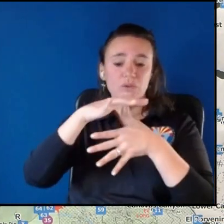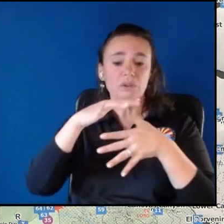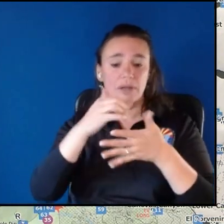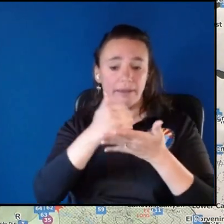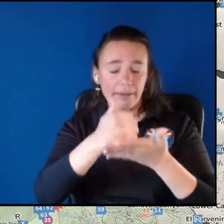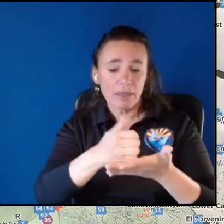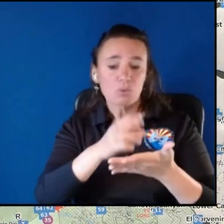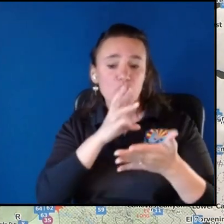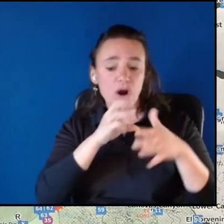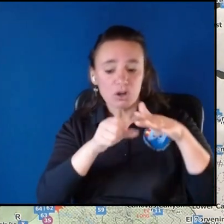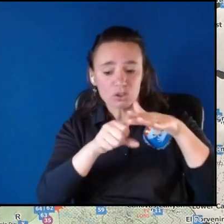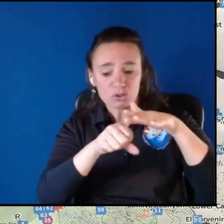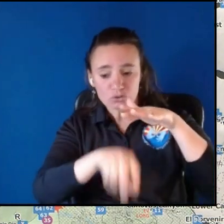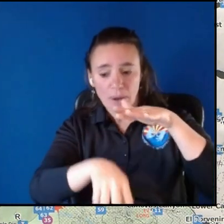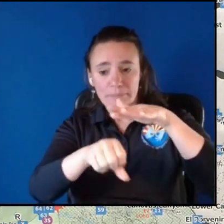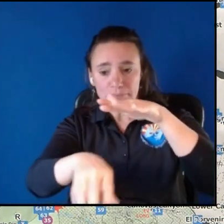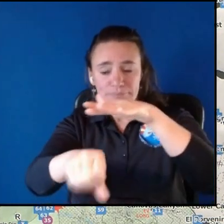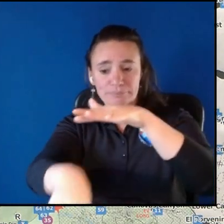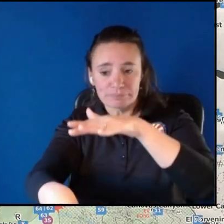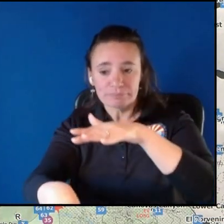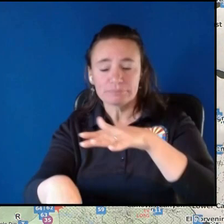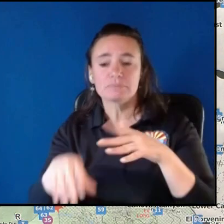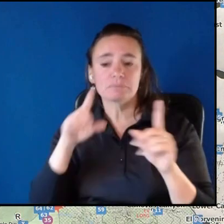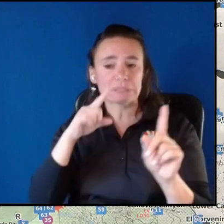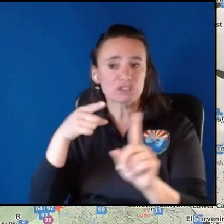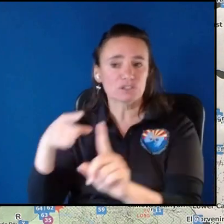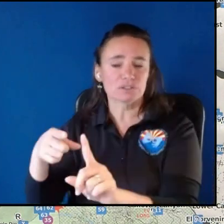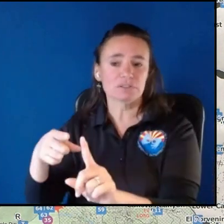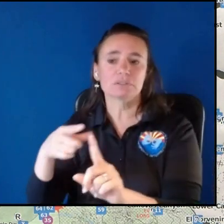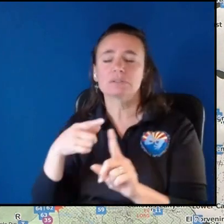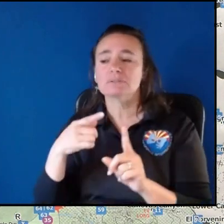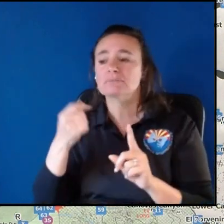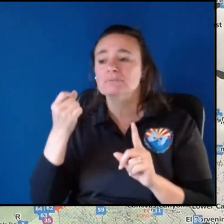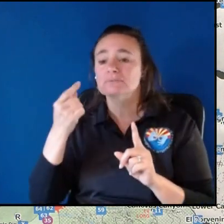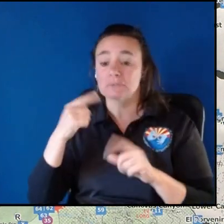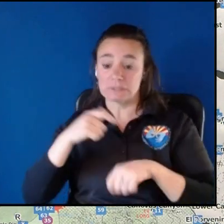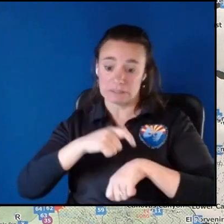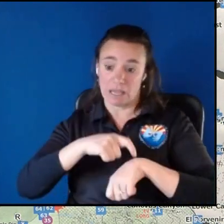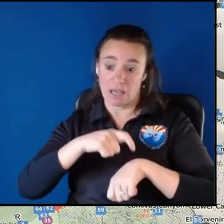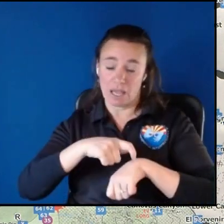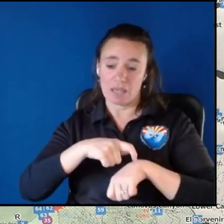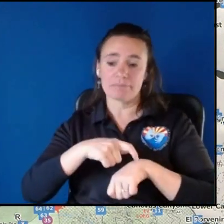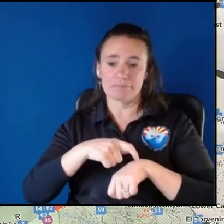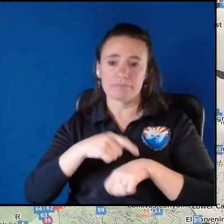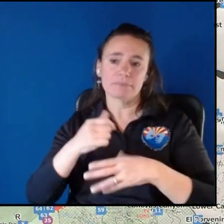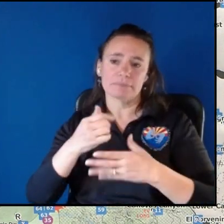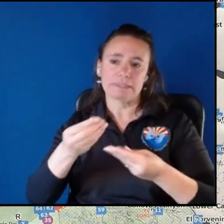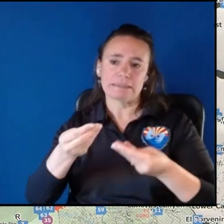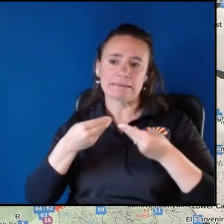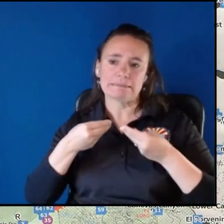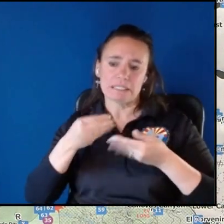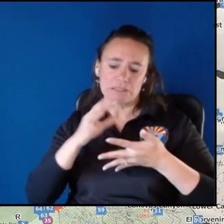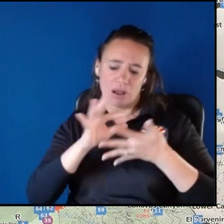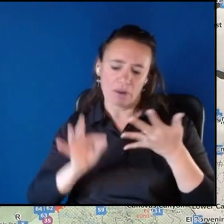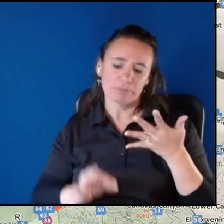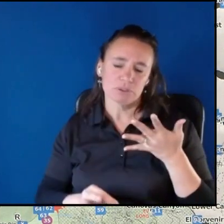Like I said earlier, time buys us options and options are good. So, just continuing to work that through and develop those